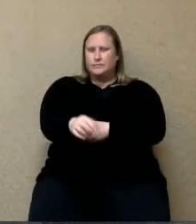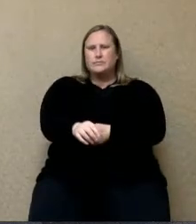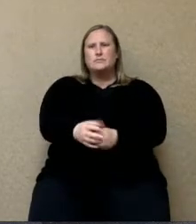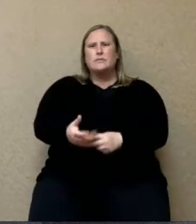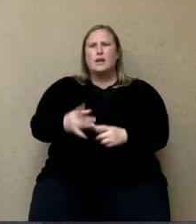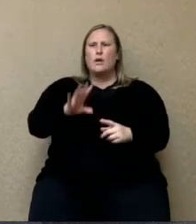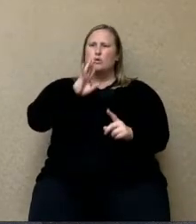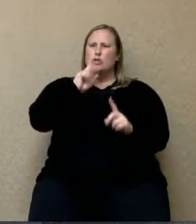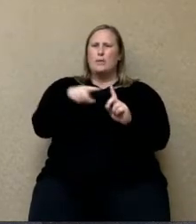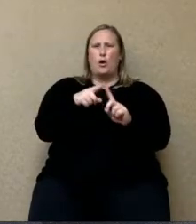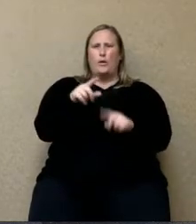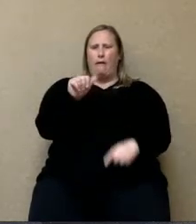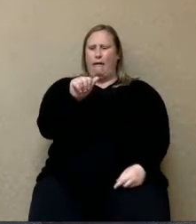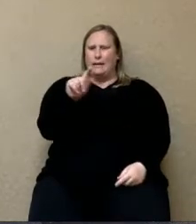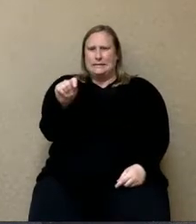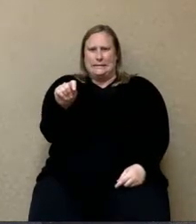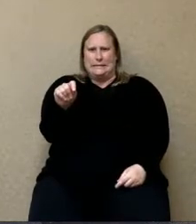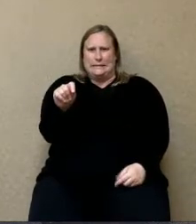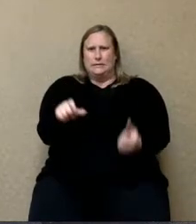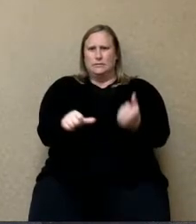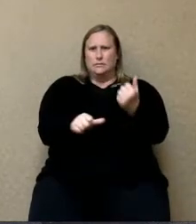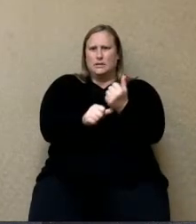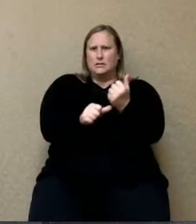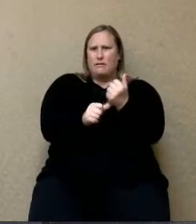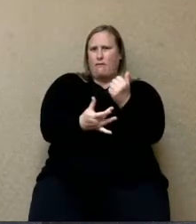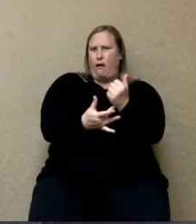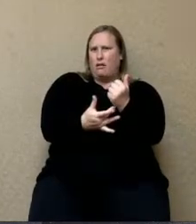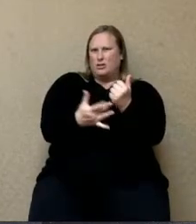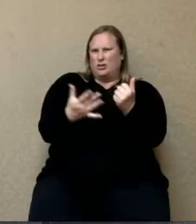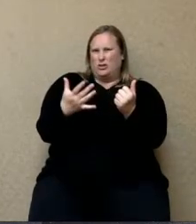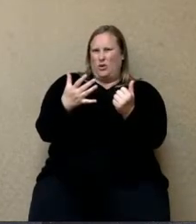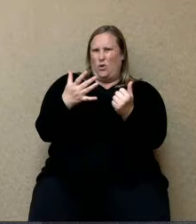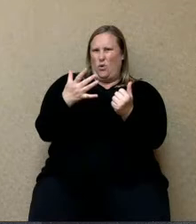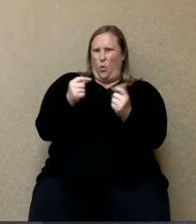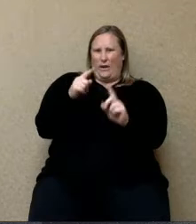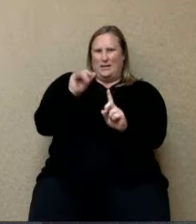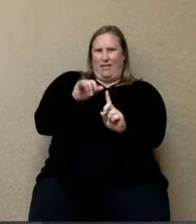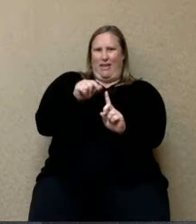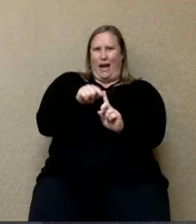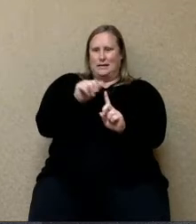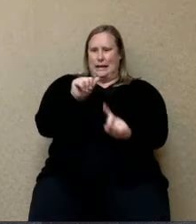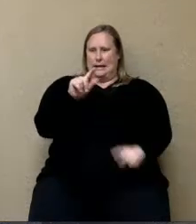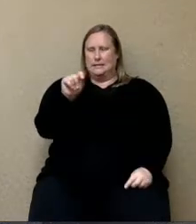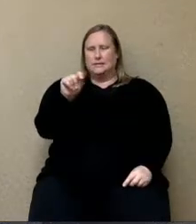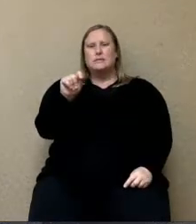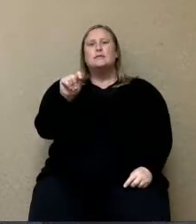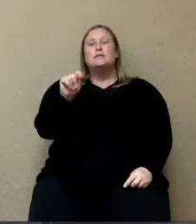technology because when I talk about a lot of things that I use to support people with autism,